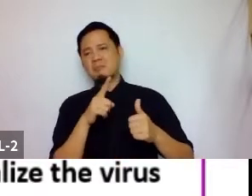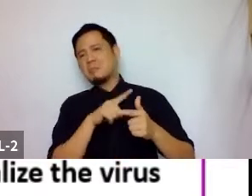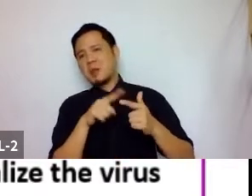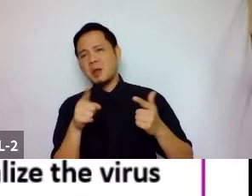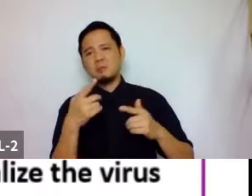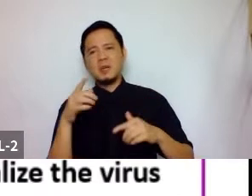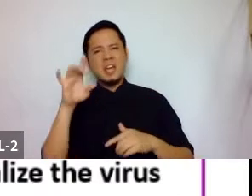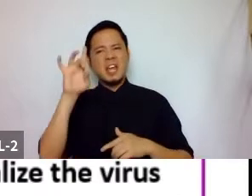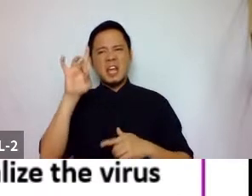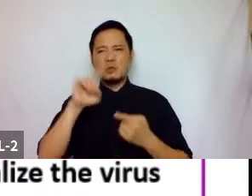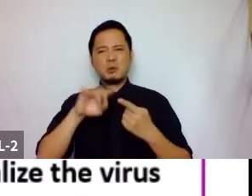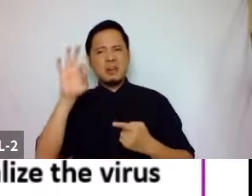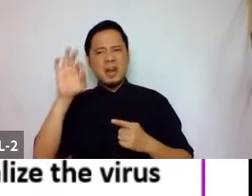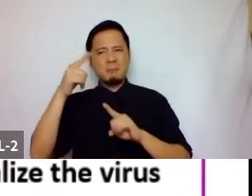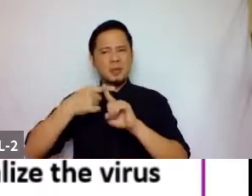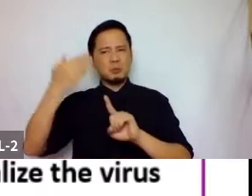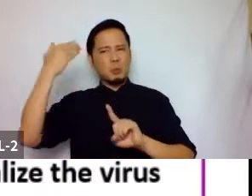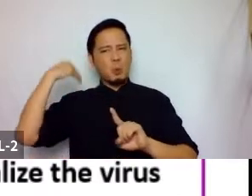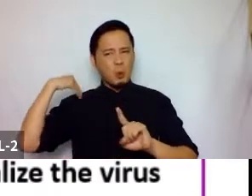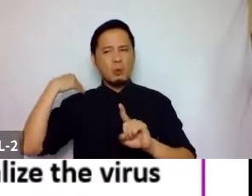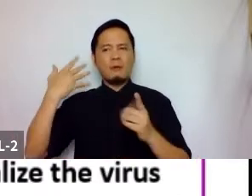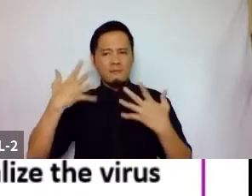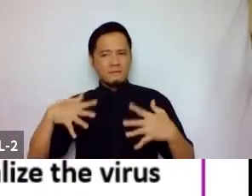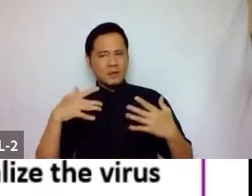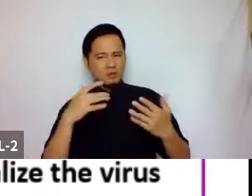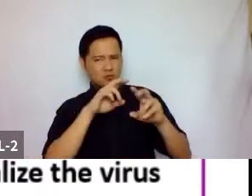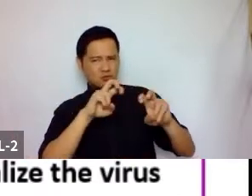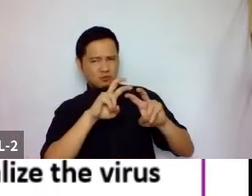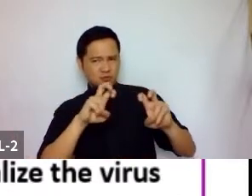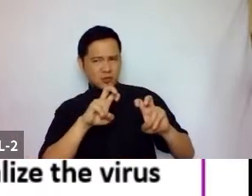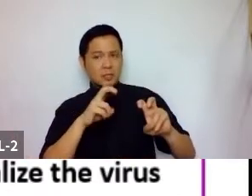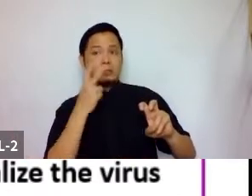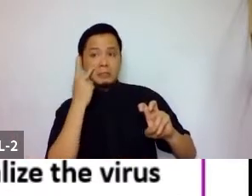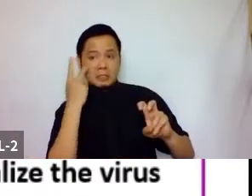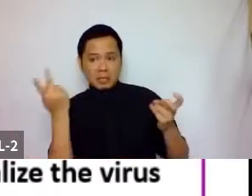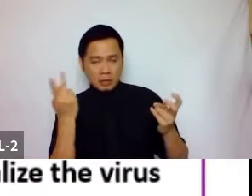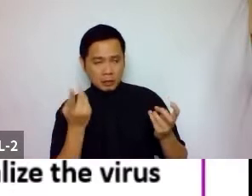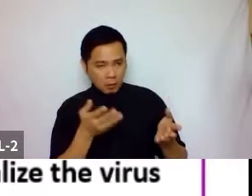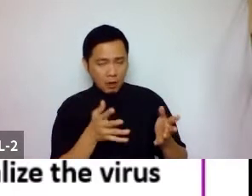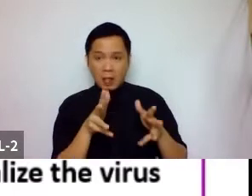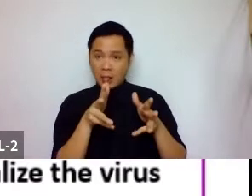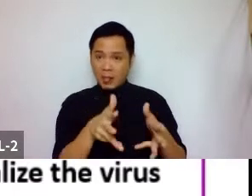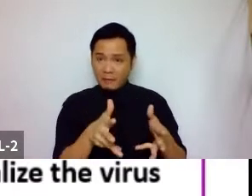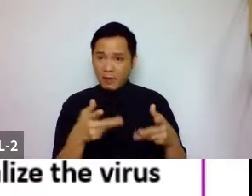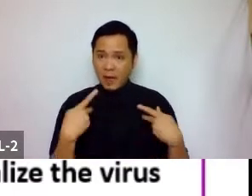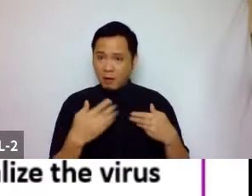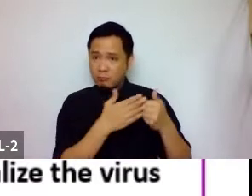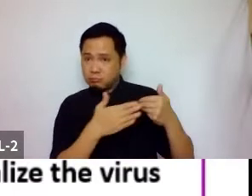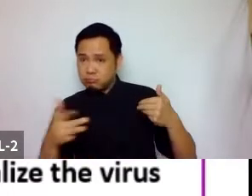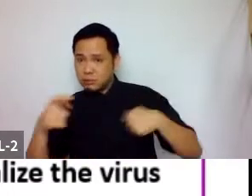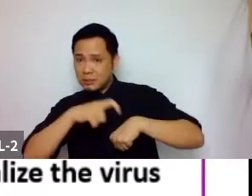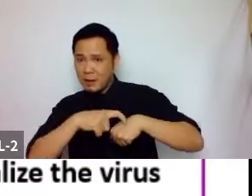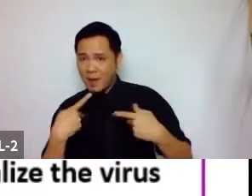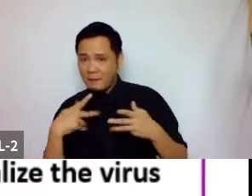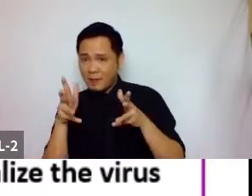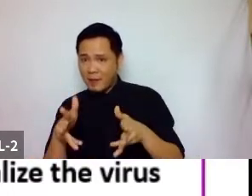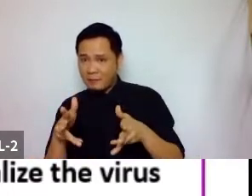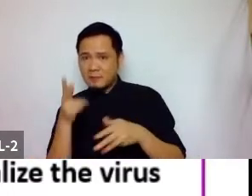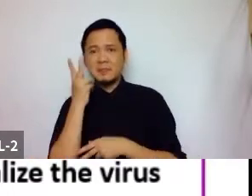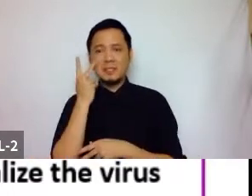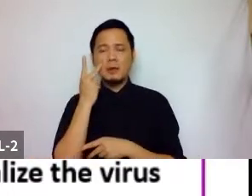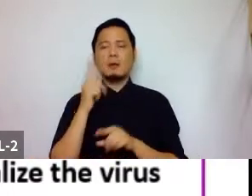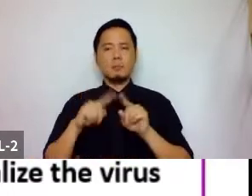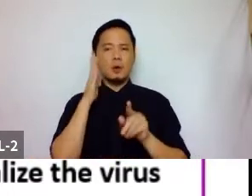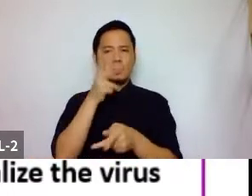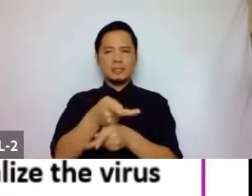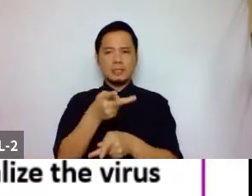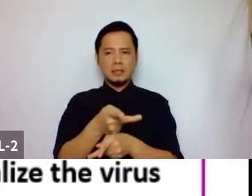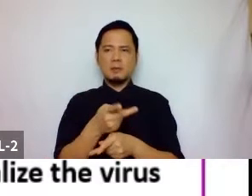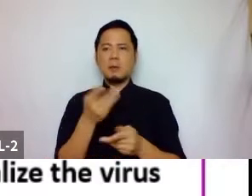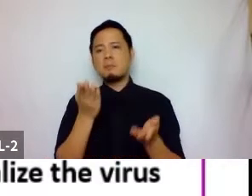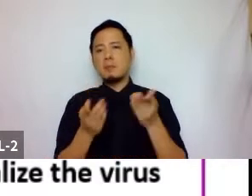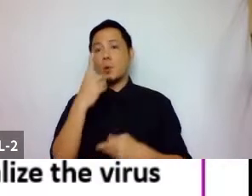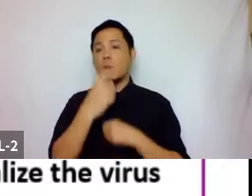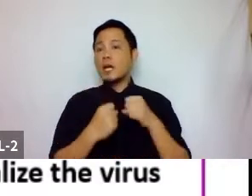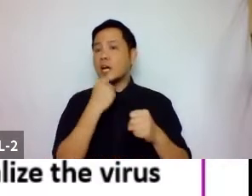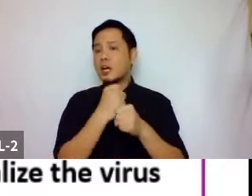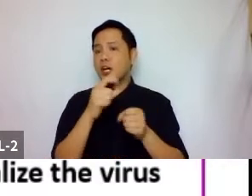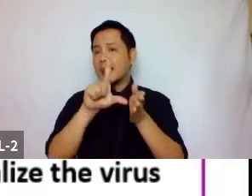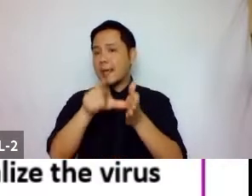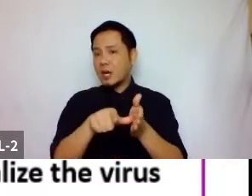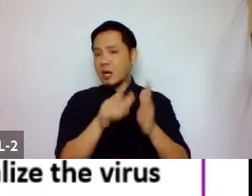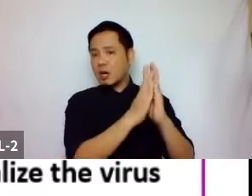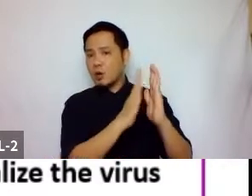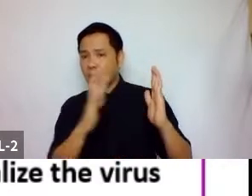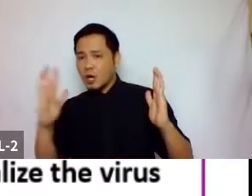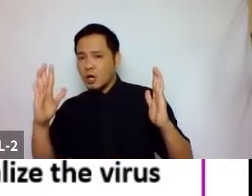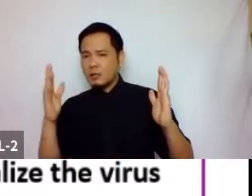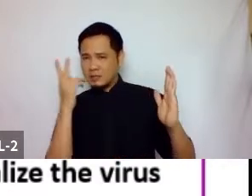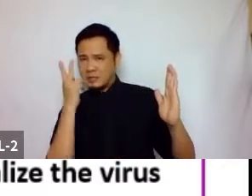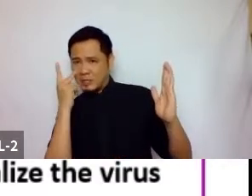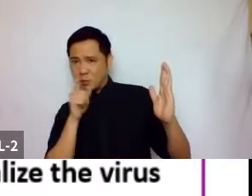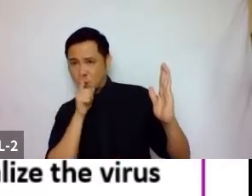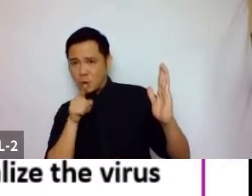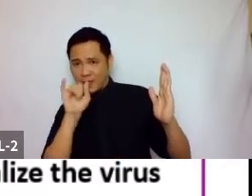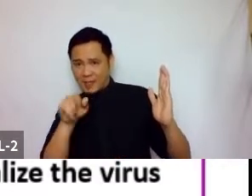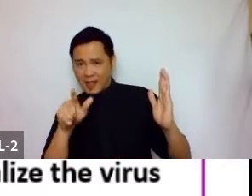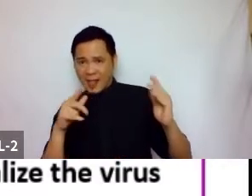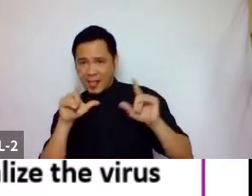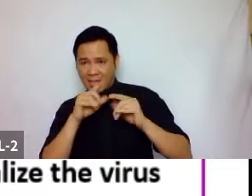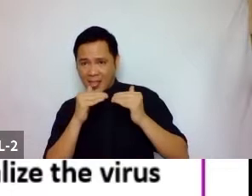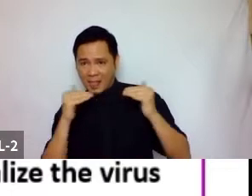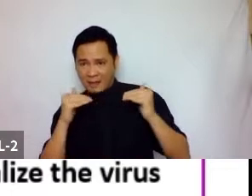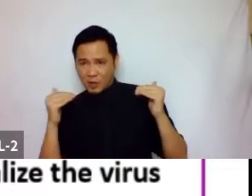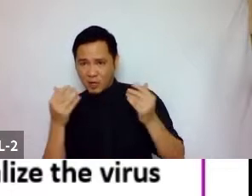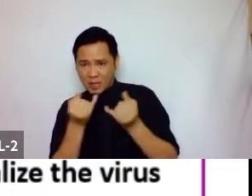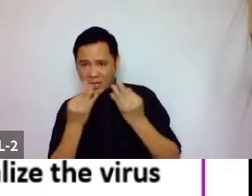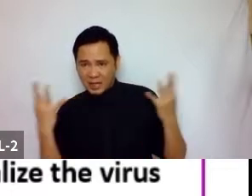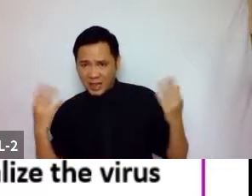We have data up to about nine months that there are still antibodies on those vaccinated but they will still be monitored until a year or so to see if the levels of their antibodies will go lower and if a booster is needed.